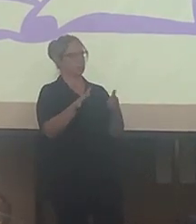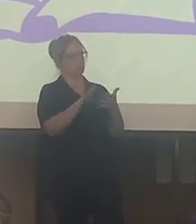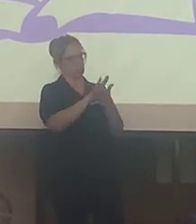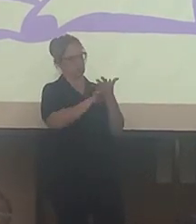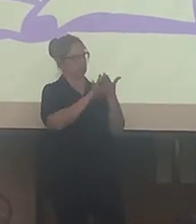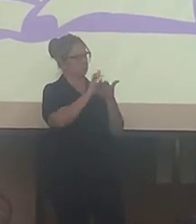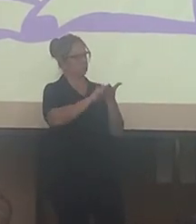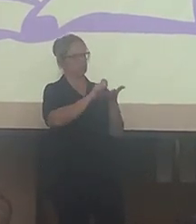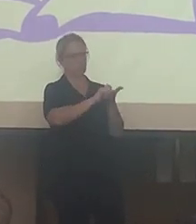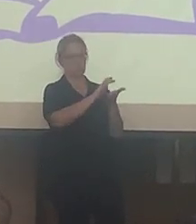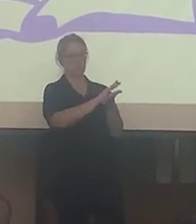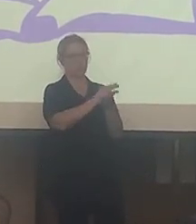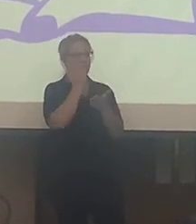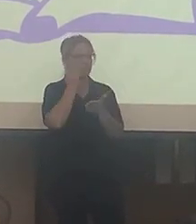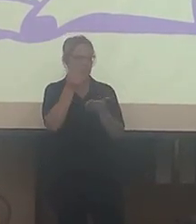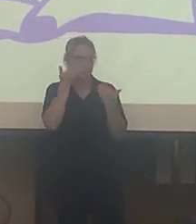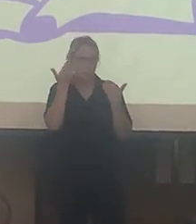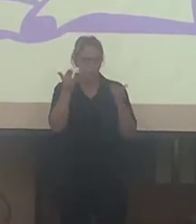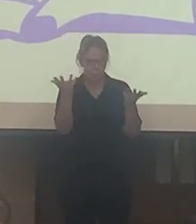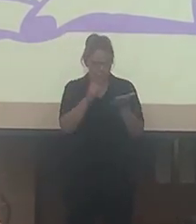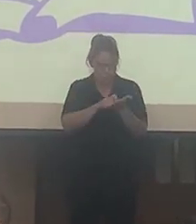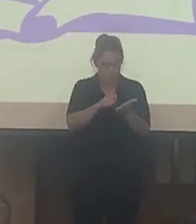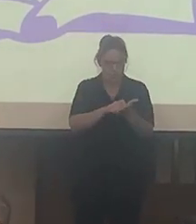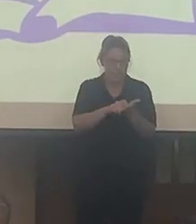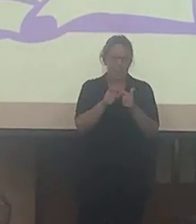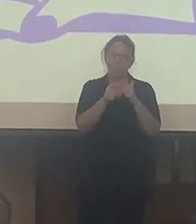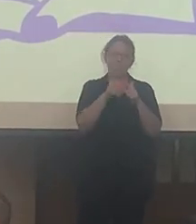what's in it it's going to remain a vaguely written document you want them to be able to